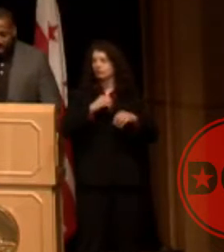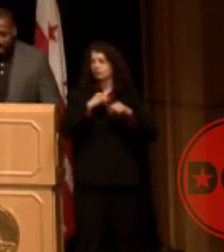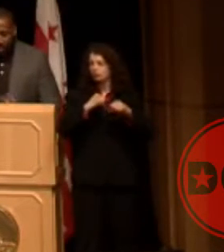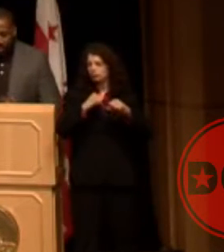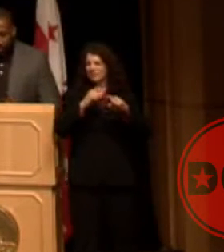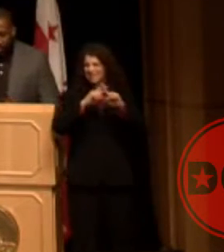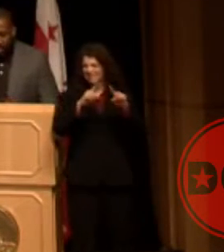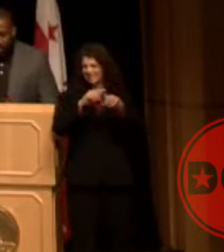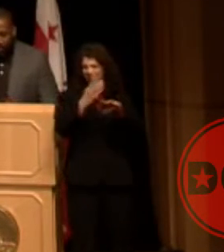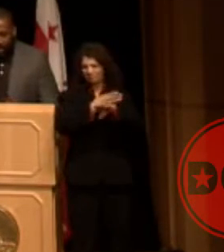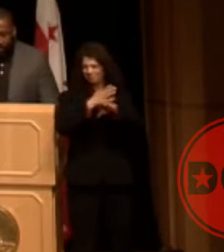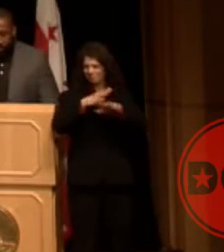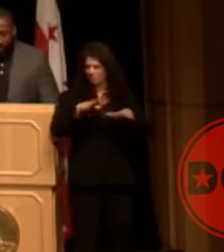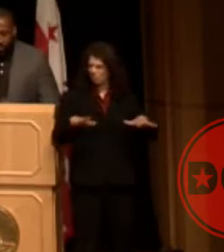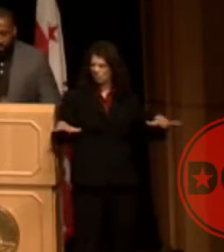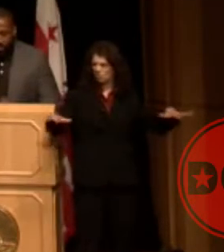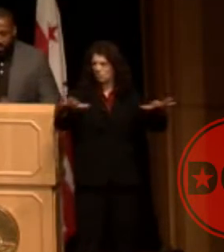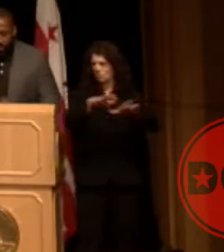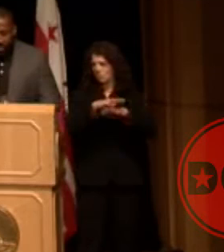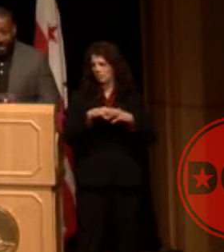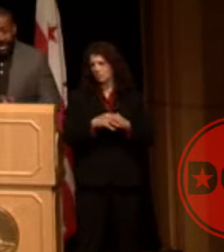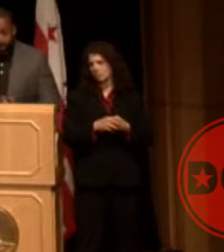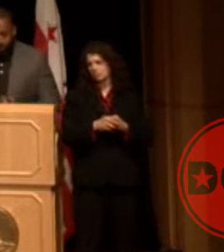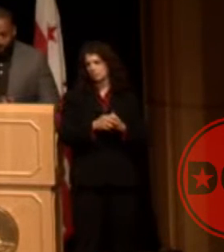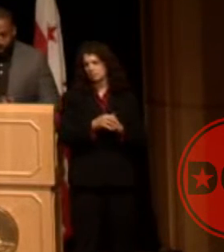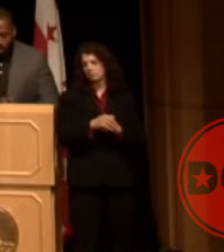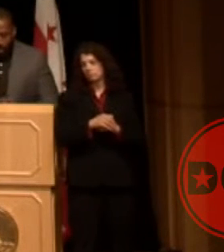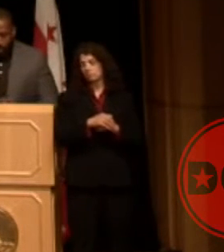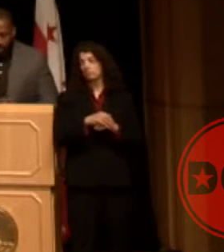HIRE A GENERAL CONTRACTOR TO OCCUR IN APRIL WITH AN